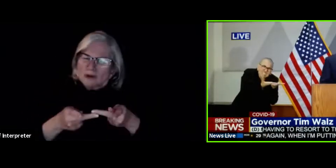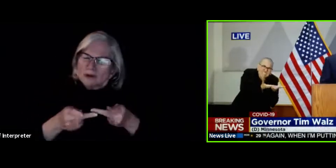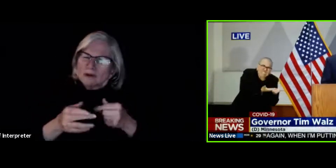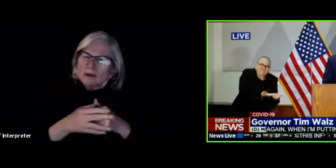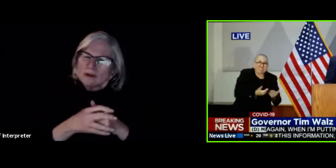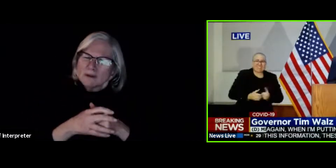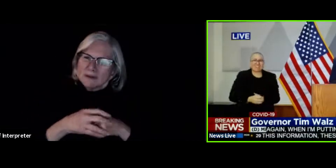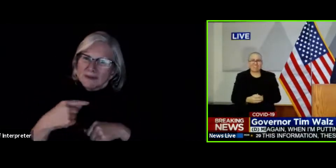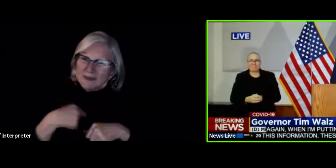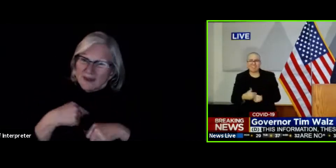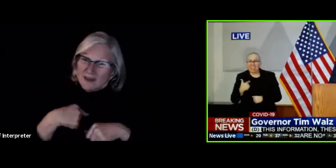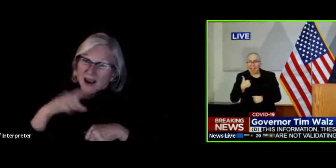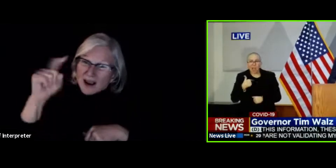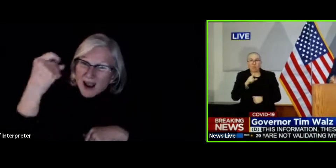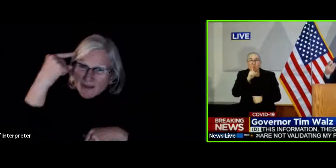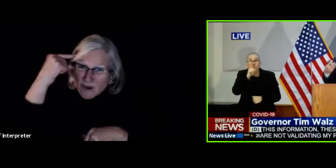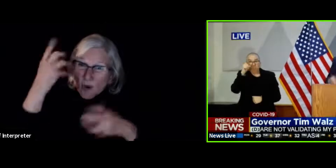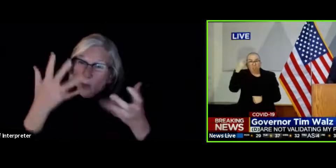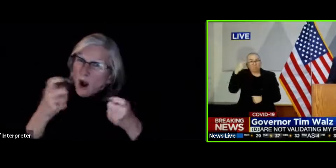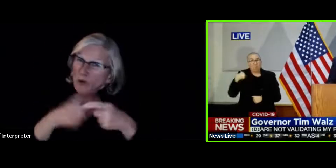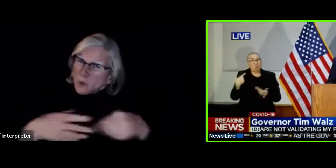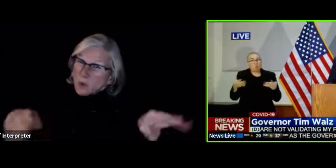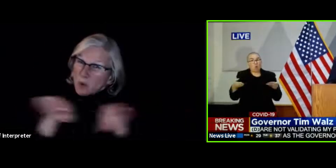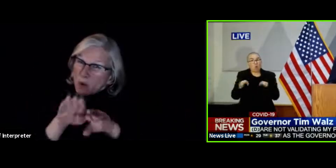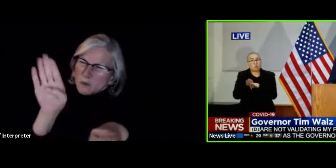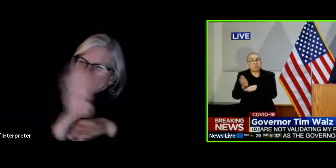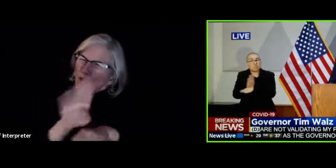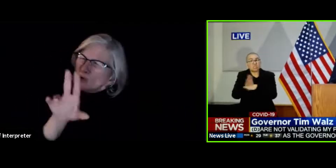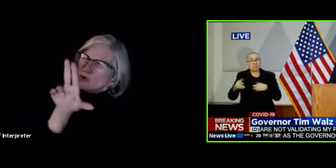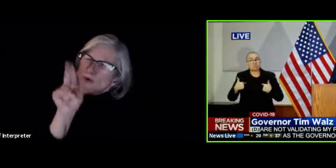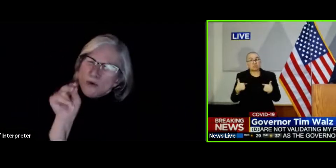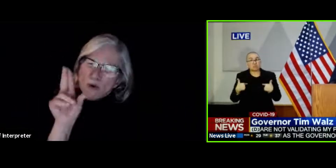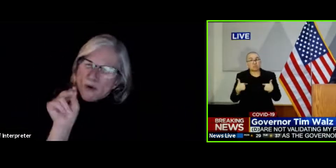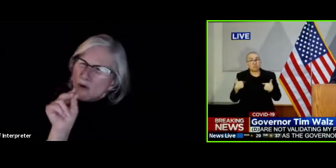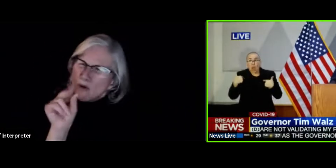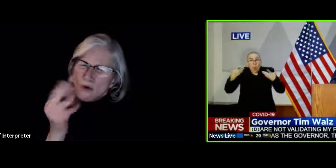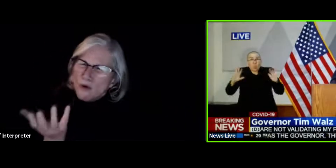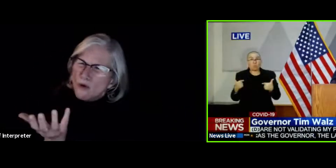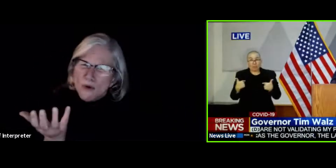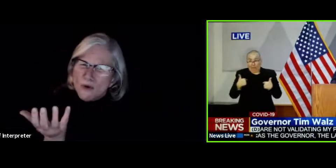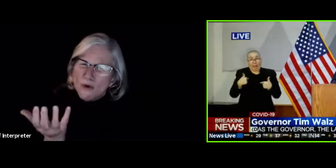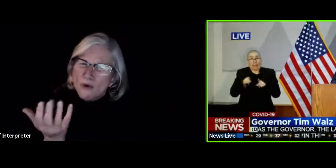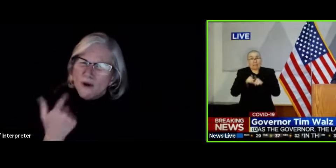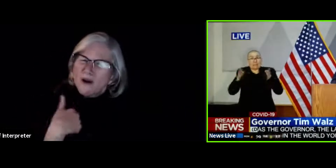I'LL JUST TELL YOU JUST FROM A STRICTLY SELFISH POSITION YOU WOULDN'T WANT TO BUT YOUR JOB AS GOVERNOR IS TO NOT